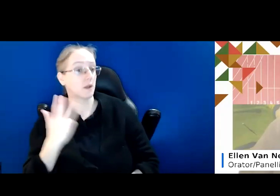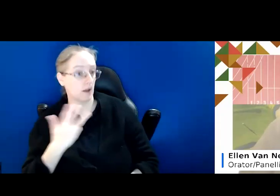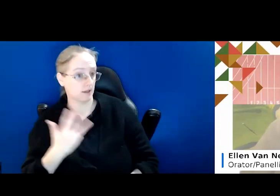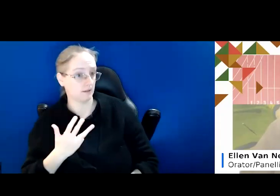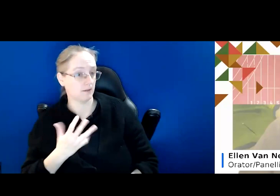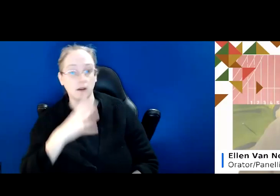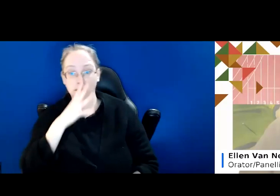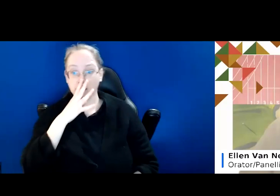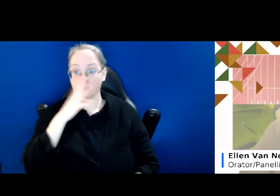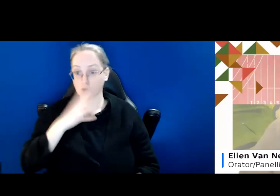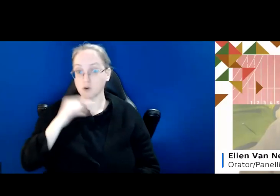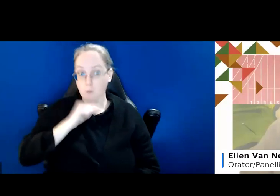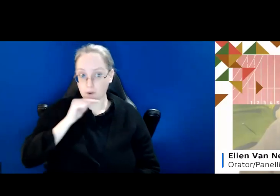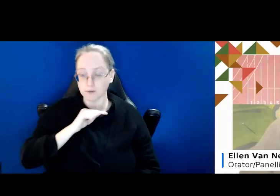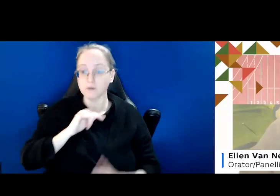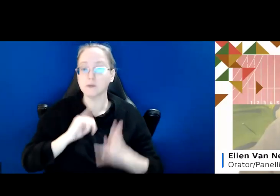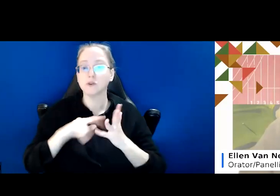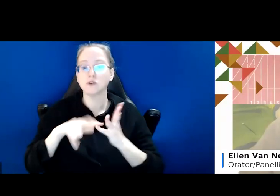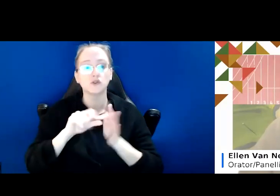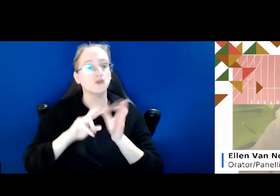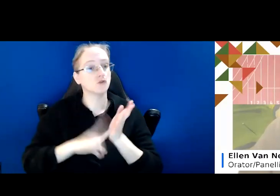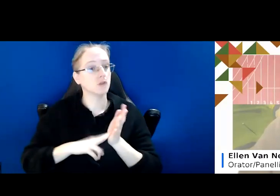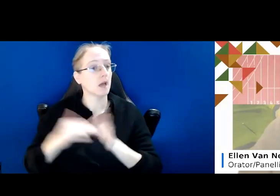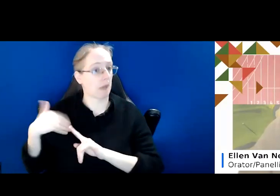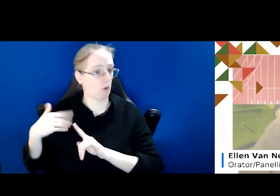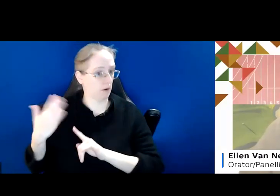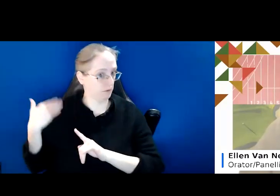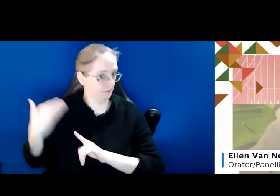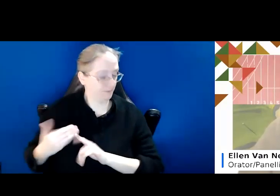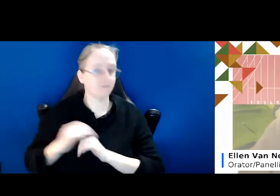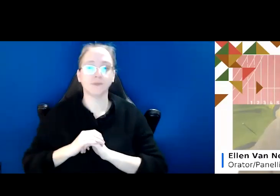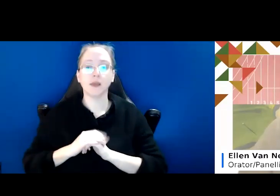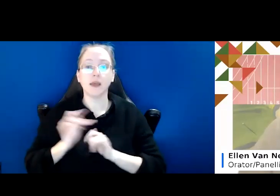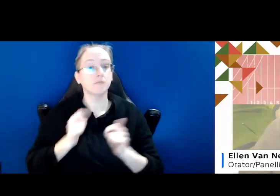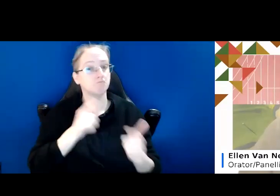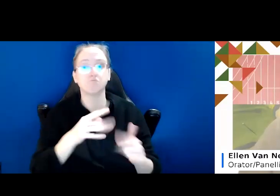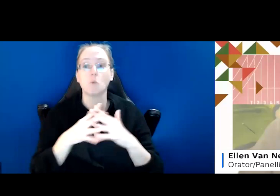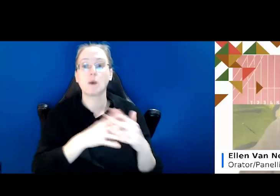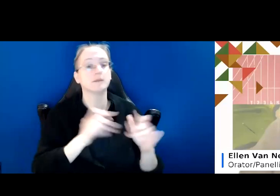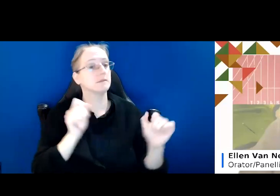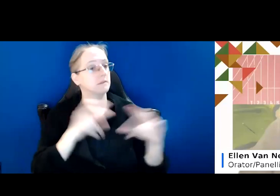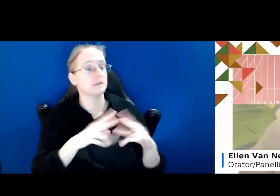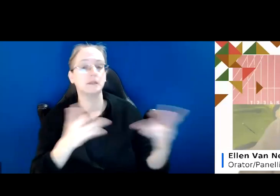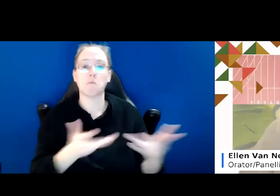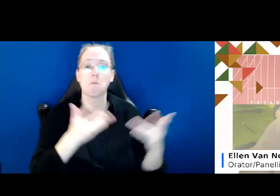plays football in Western Sydney amongst a sea of verbal racial abuse